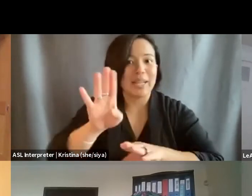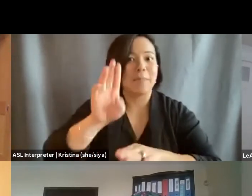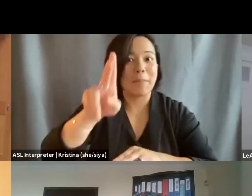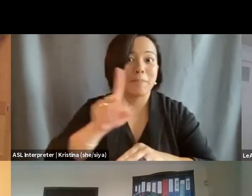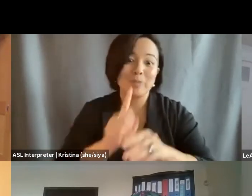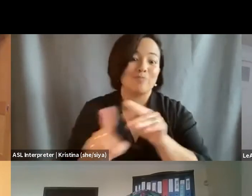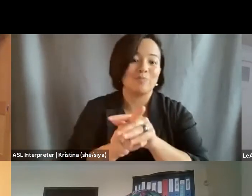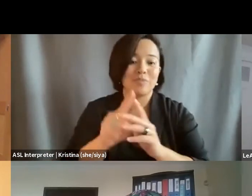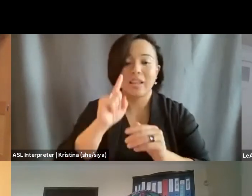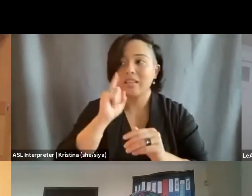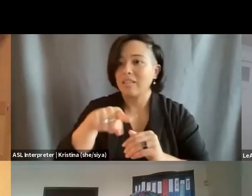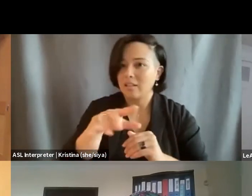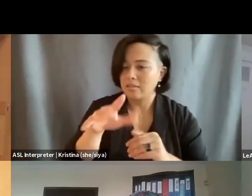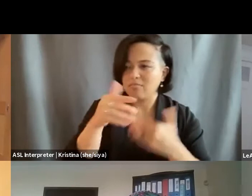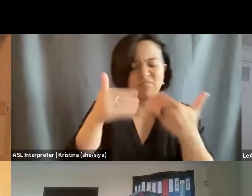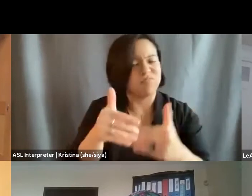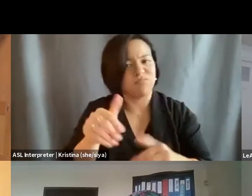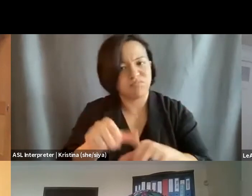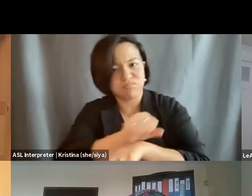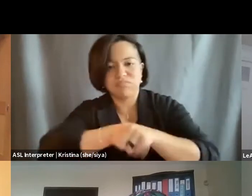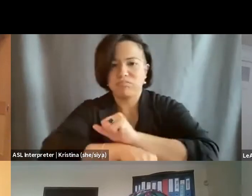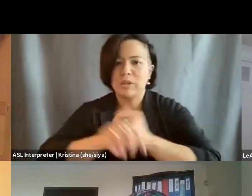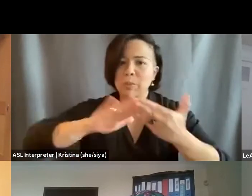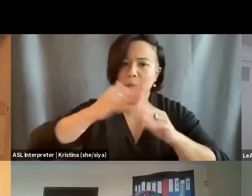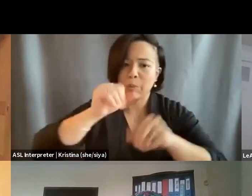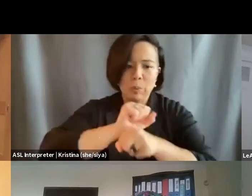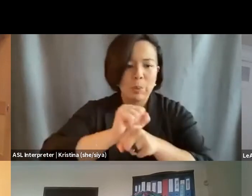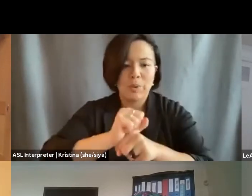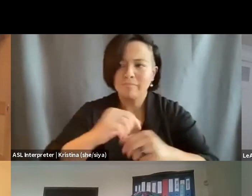I think, community work in space in ensuring that girls